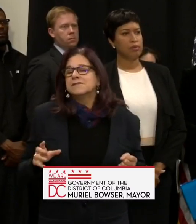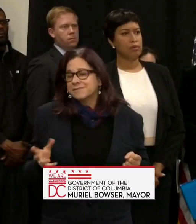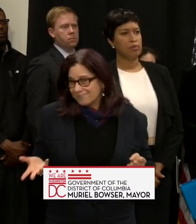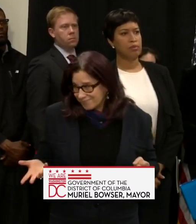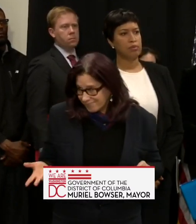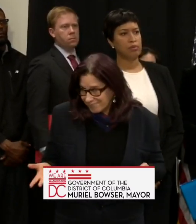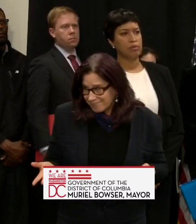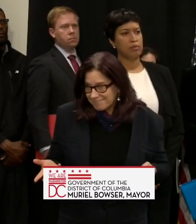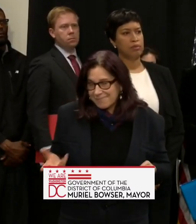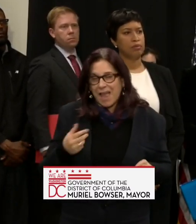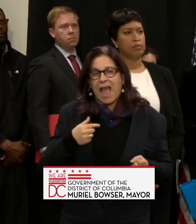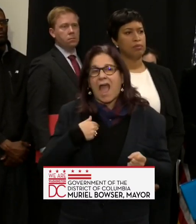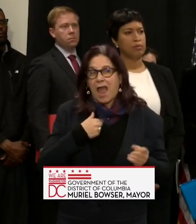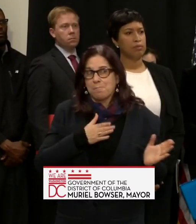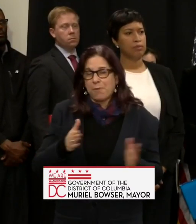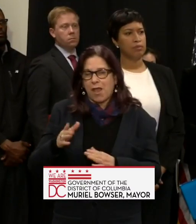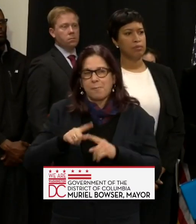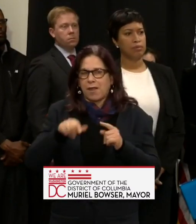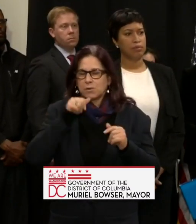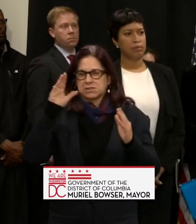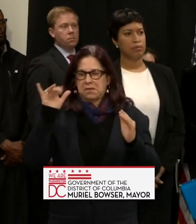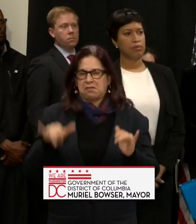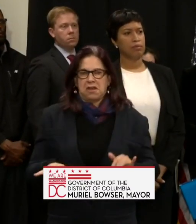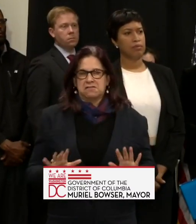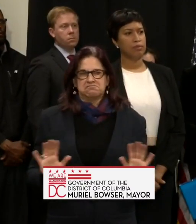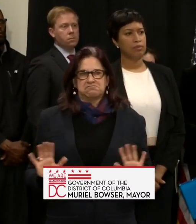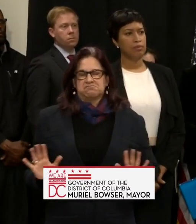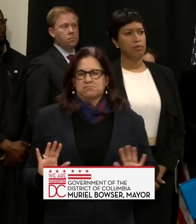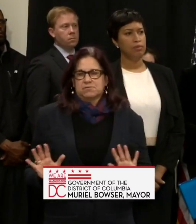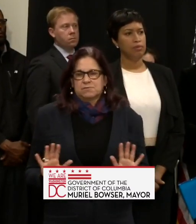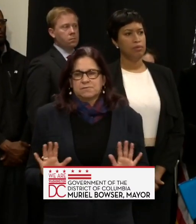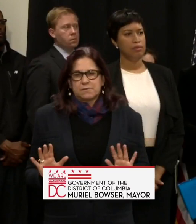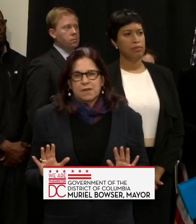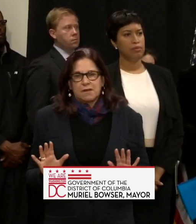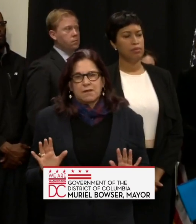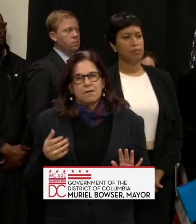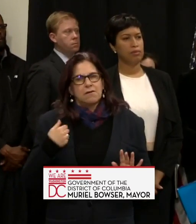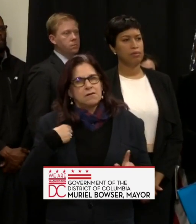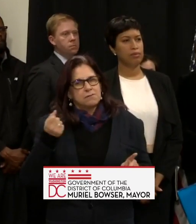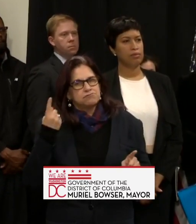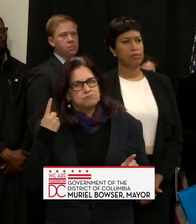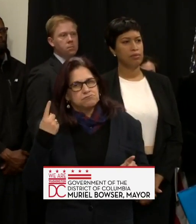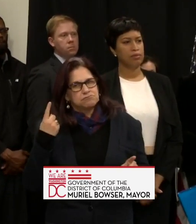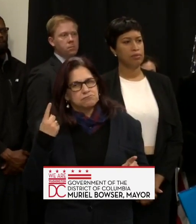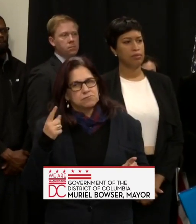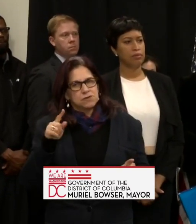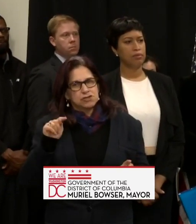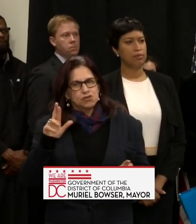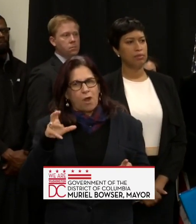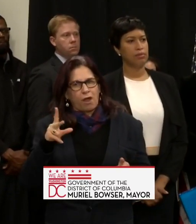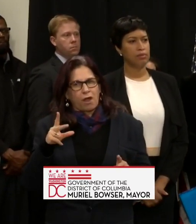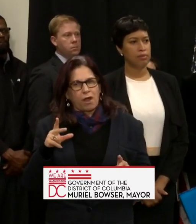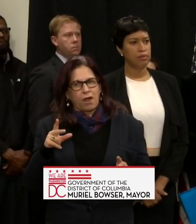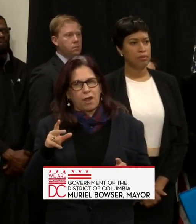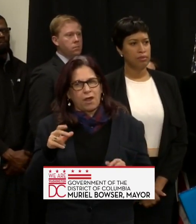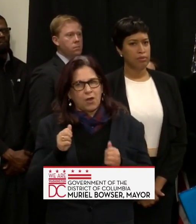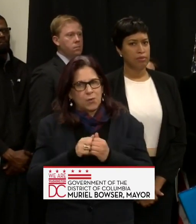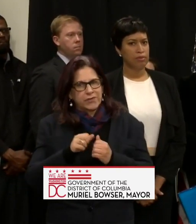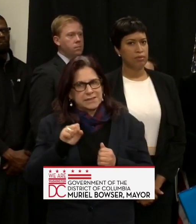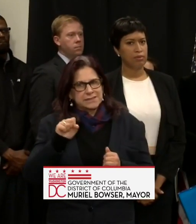NEW YORK USED LARGE DUMP TRUCKS FILLED WITH SAND IN ORDER TO BLOCK SOME OF THE ROUTES INTO THE NEW YEARS CELEBRATION.